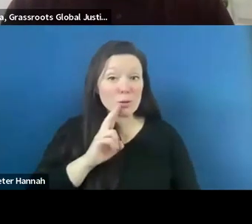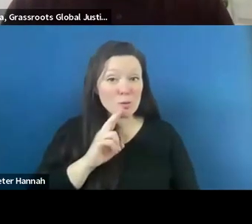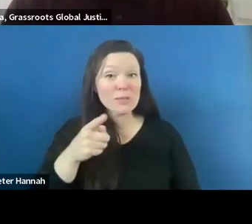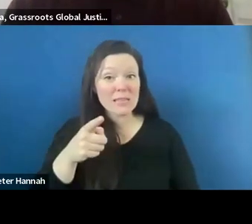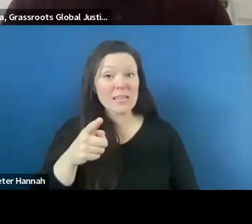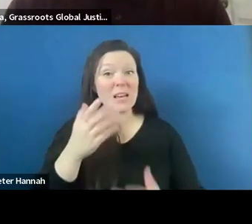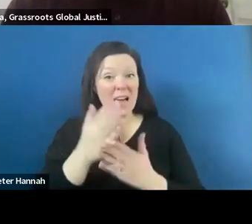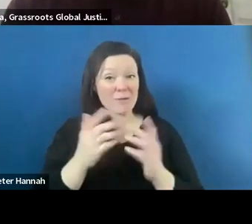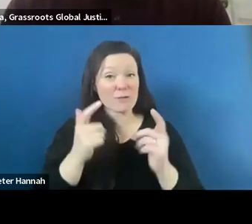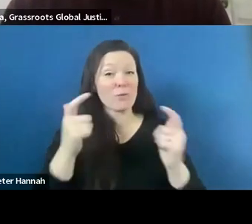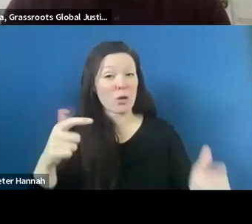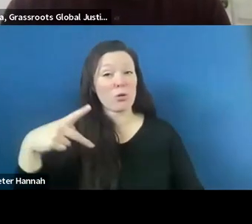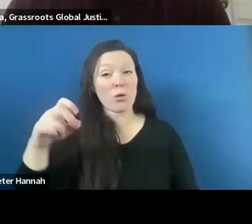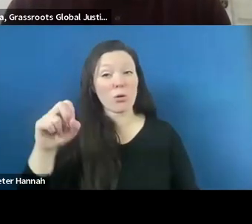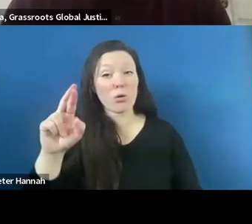ports that that are able to